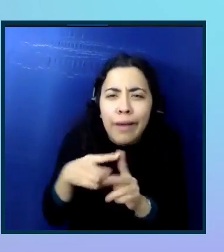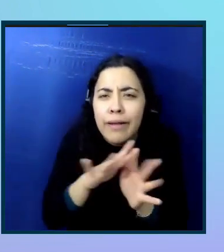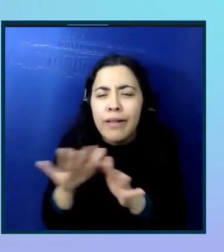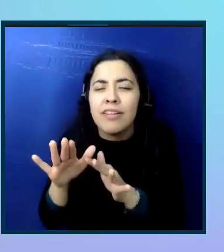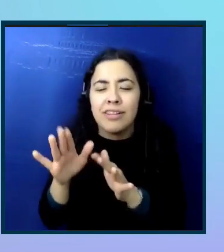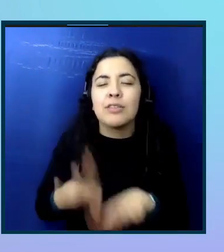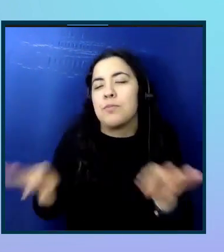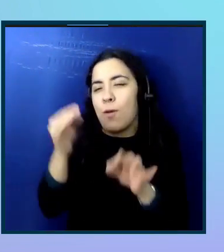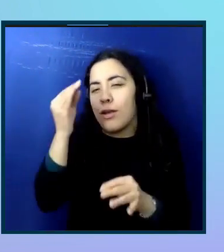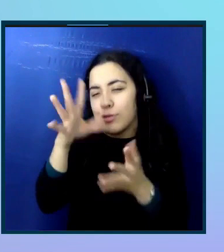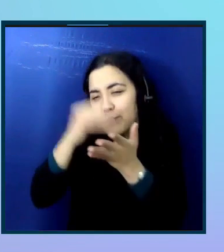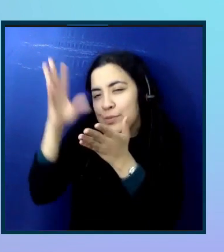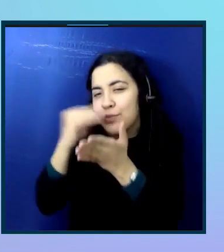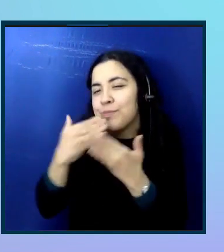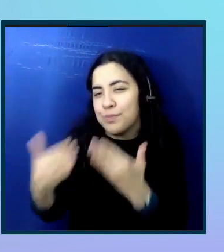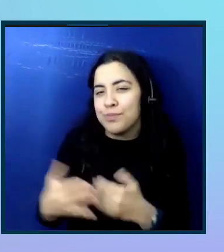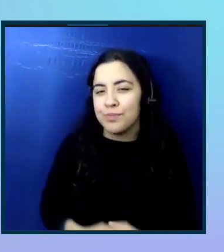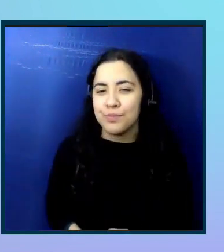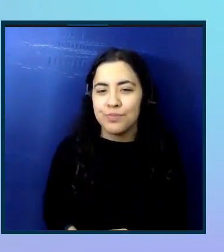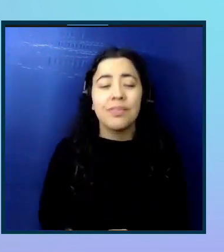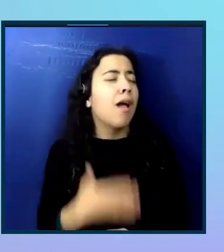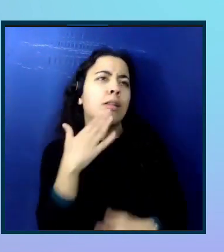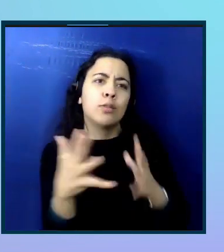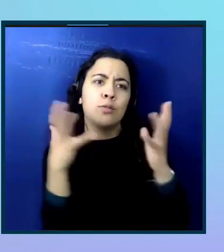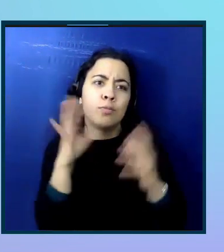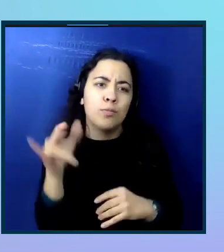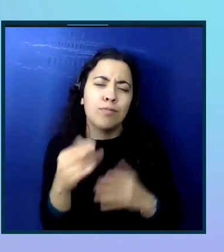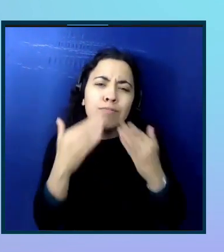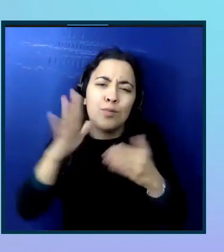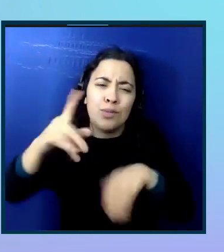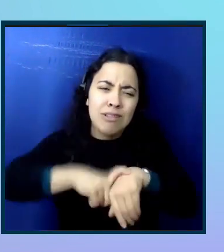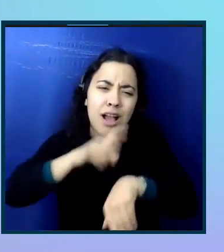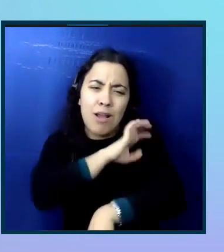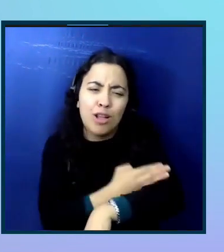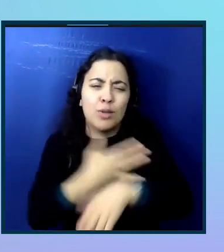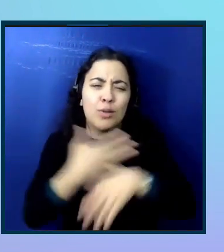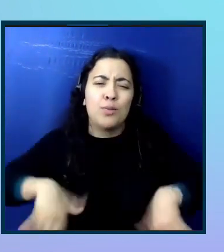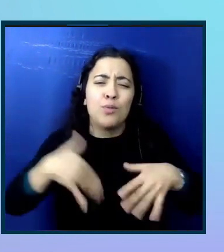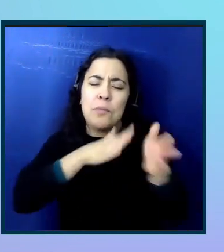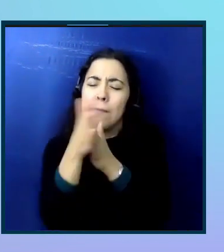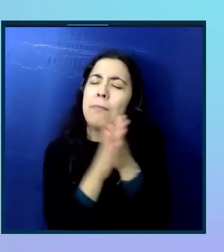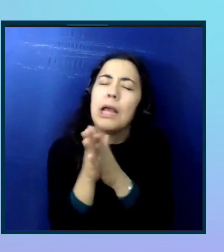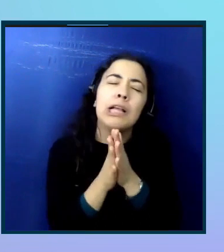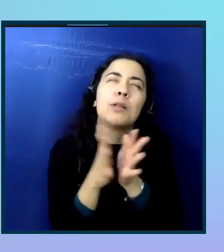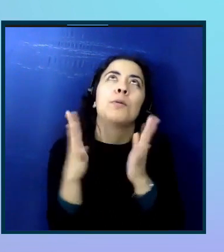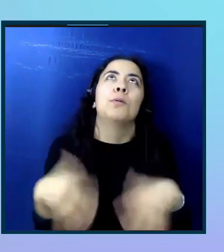Thank you very much John. I want to thank John for his time, his energy. John, you're passionate, because I can really hear your passion,